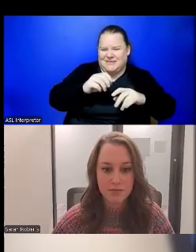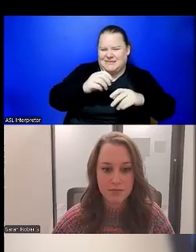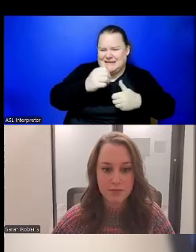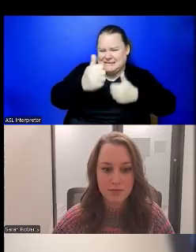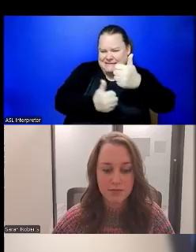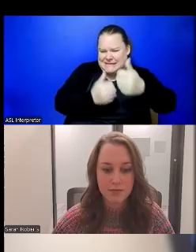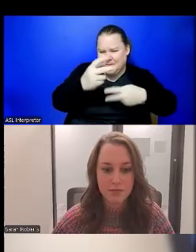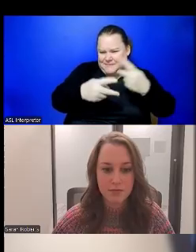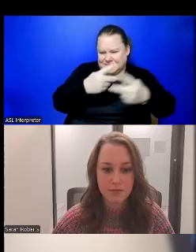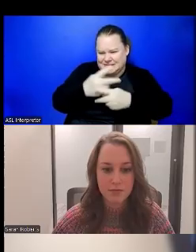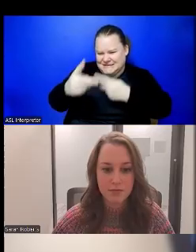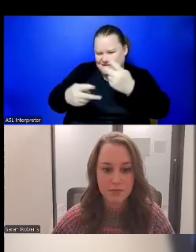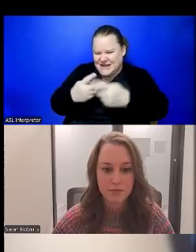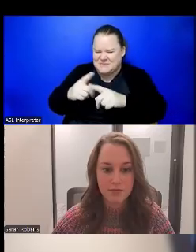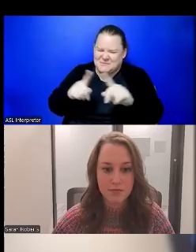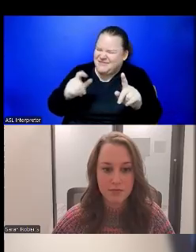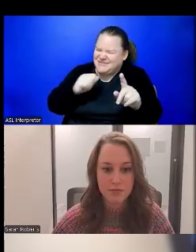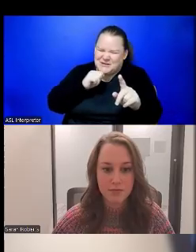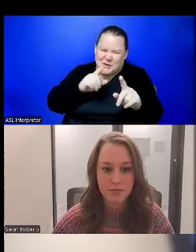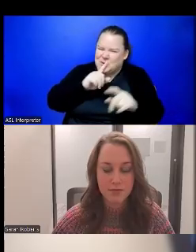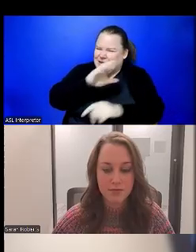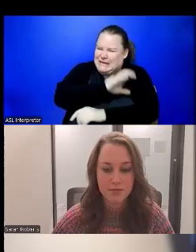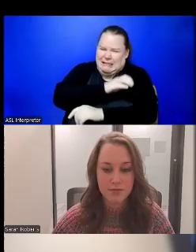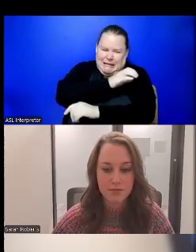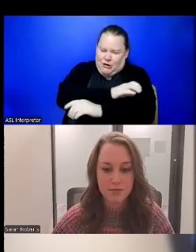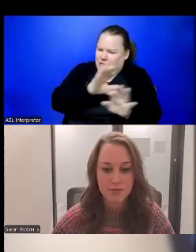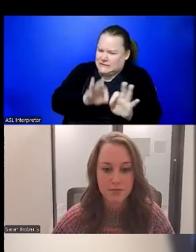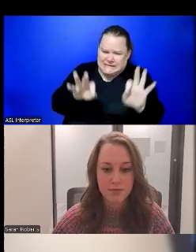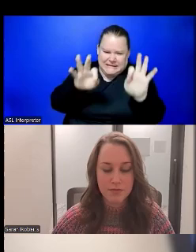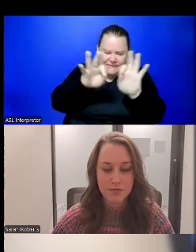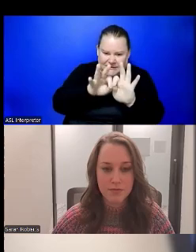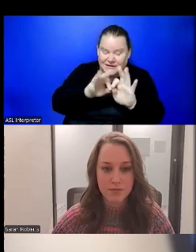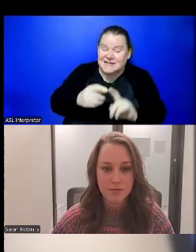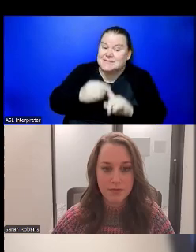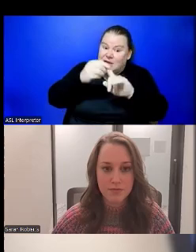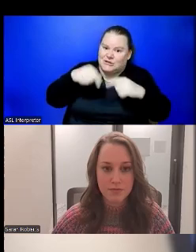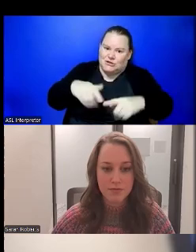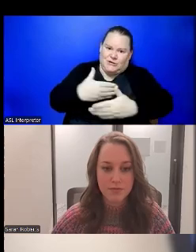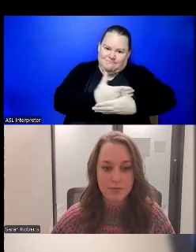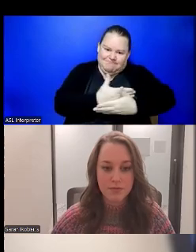clinically significant, especially in the infancy stage, and they don't impact our medical management. So it's